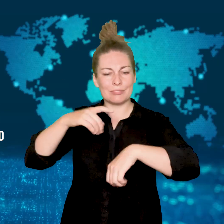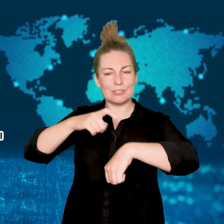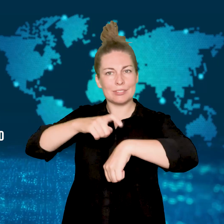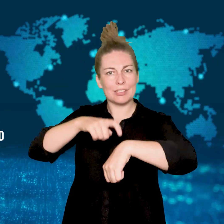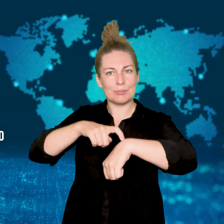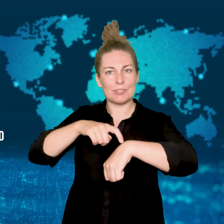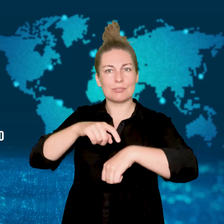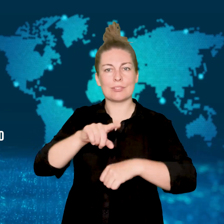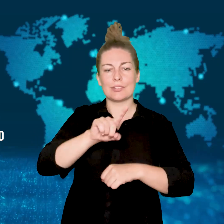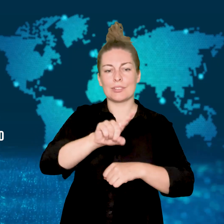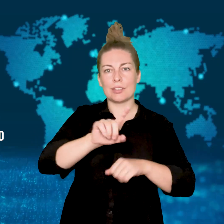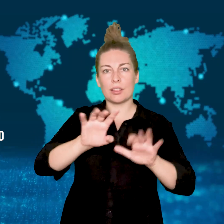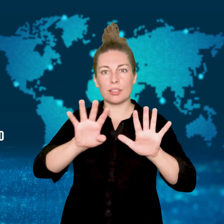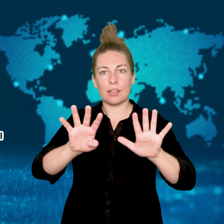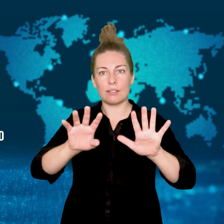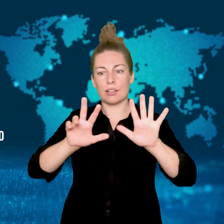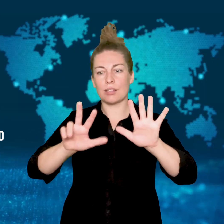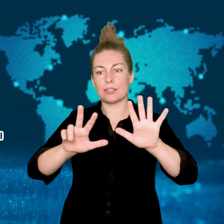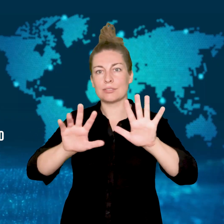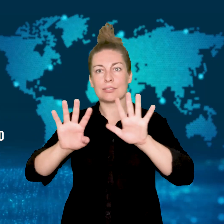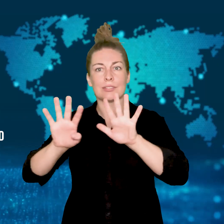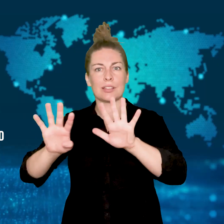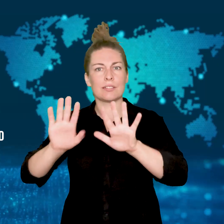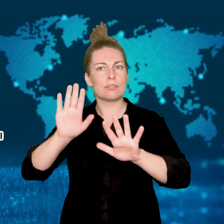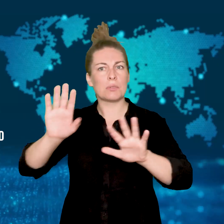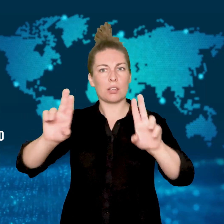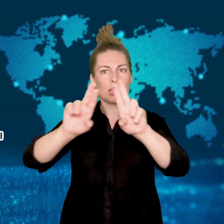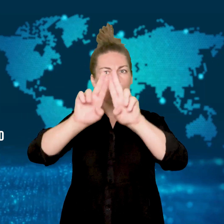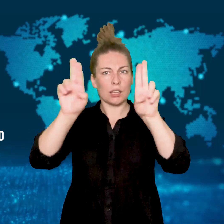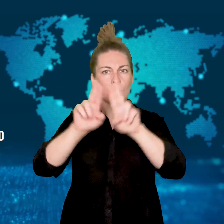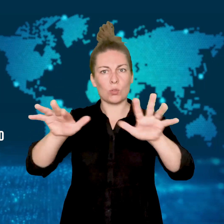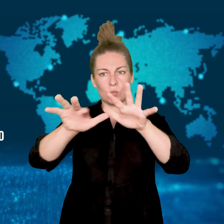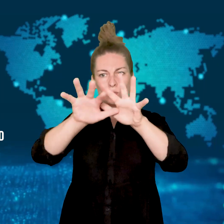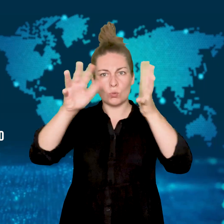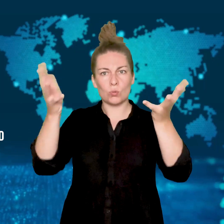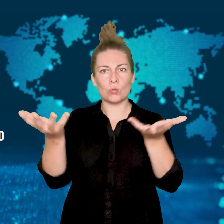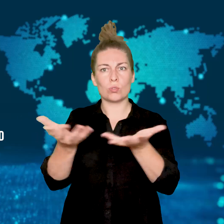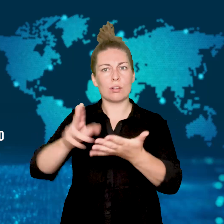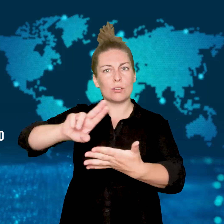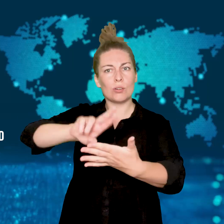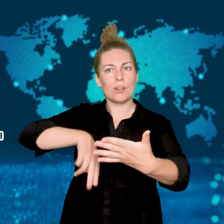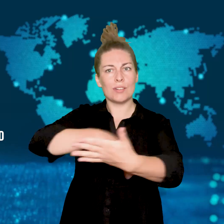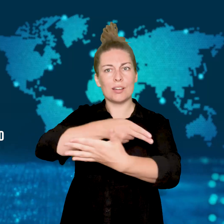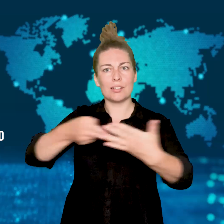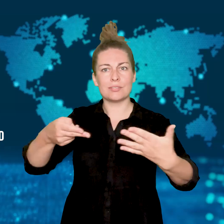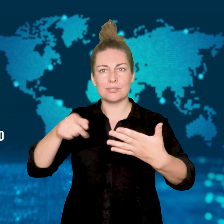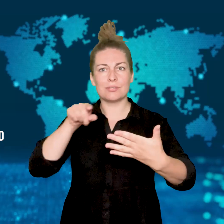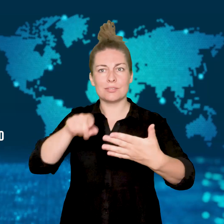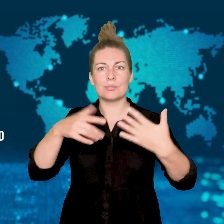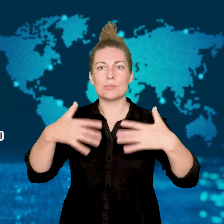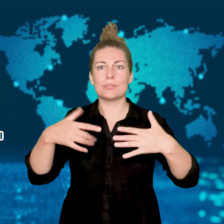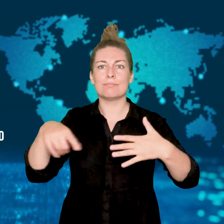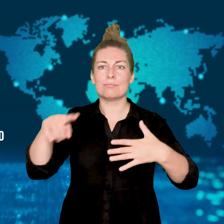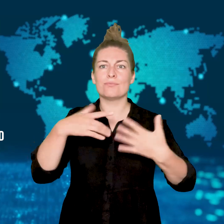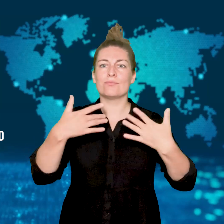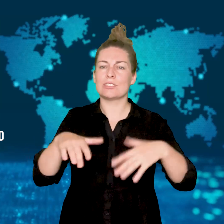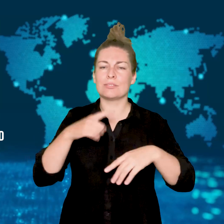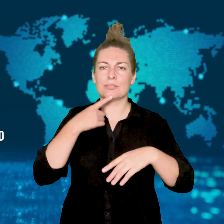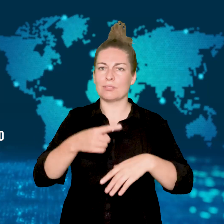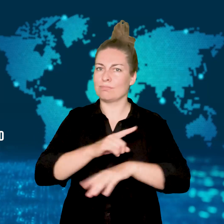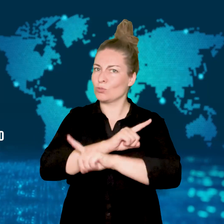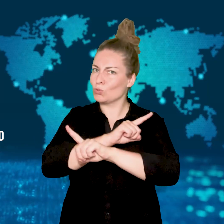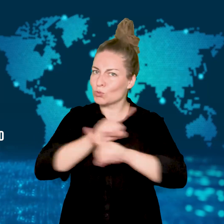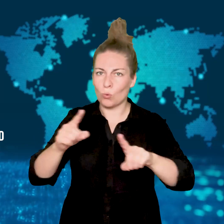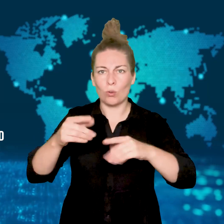since an International Convention in 1989.